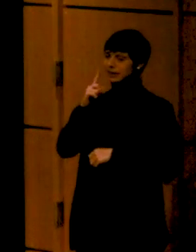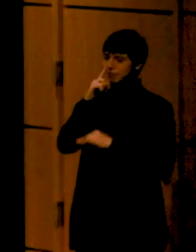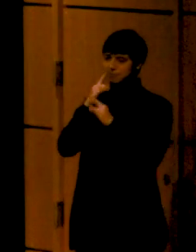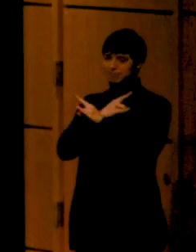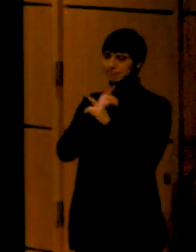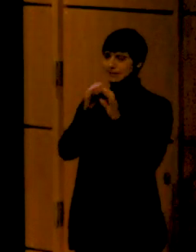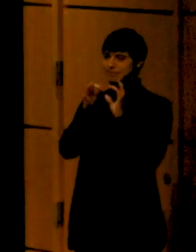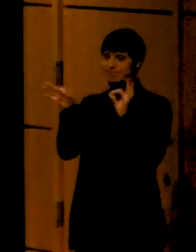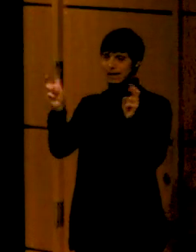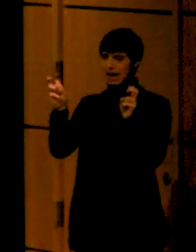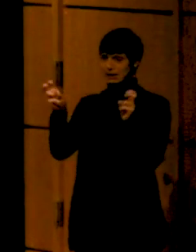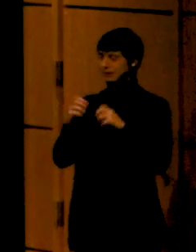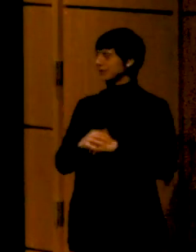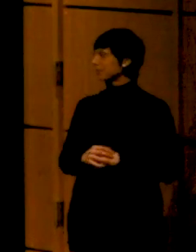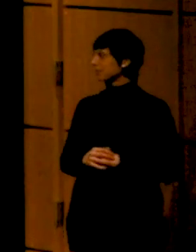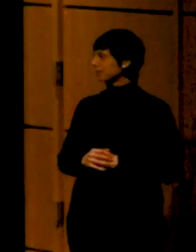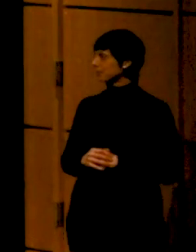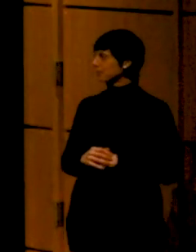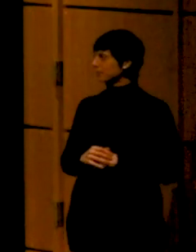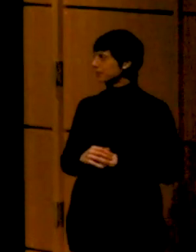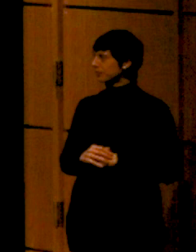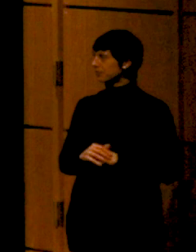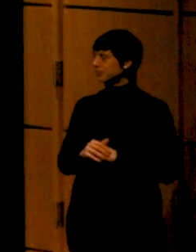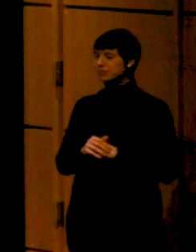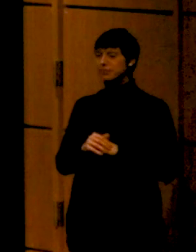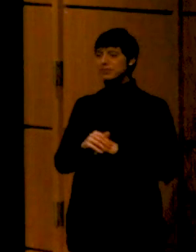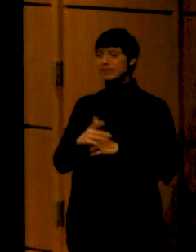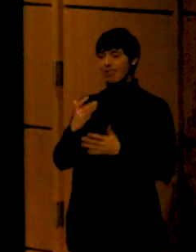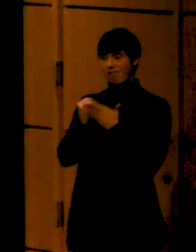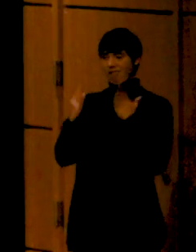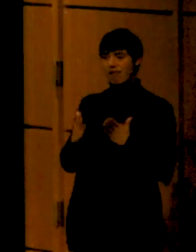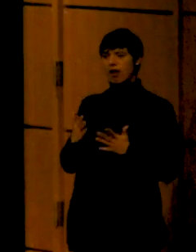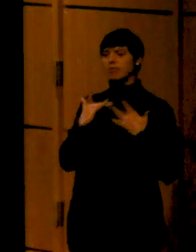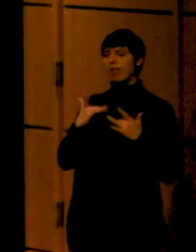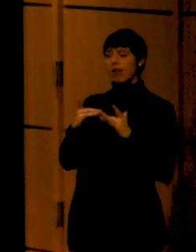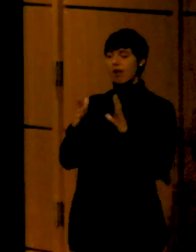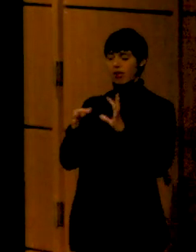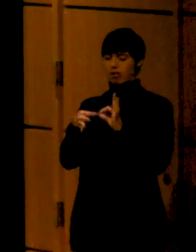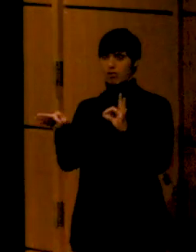He loved to comment on human reactions. Too great natural events.